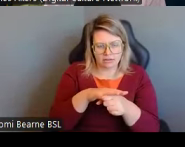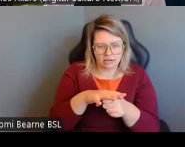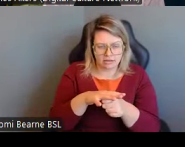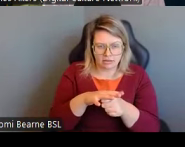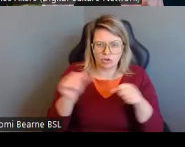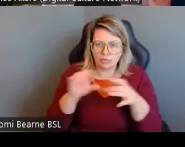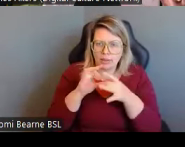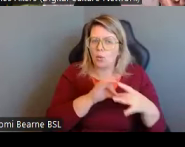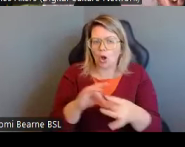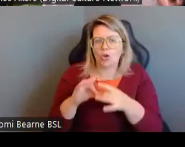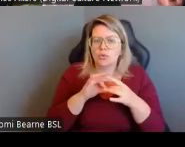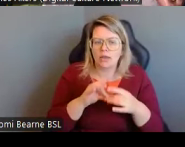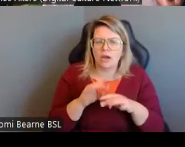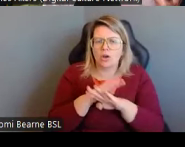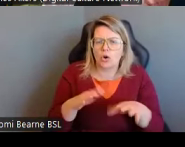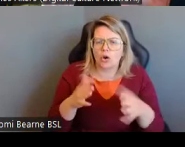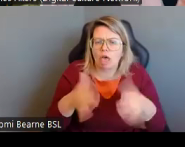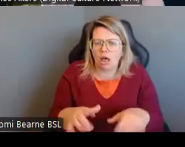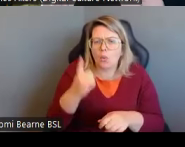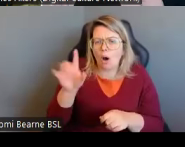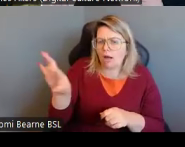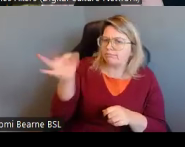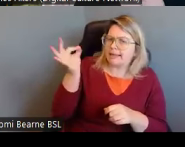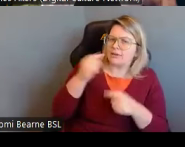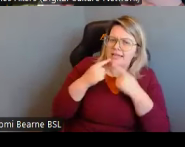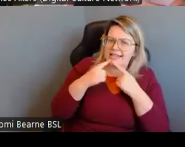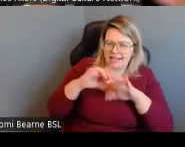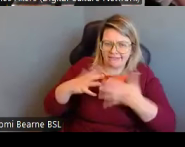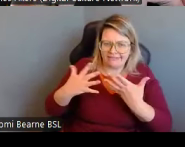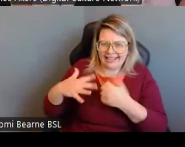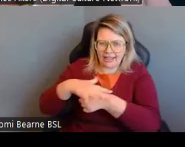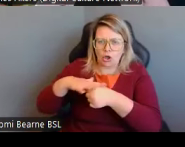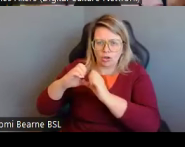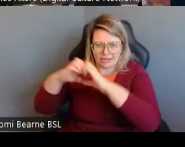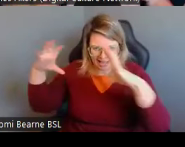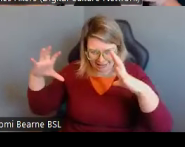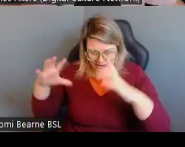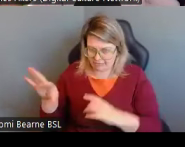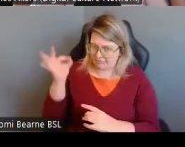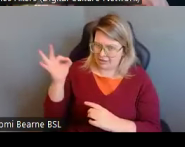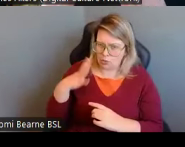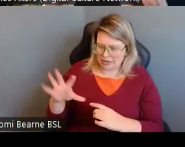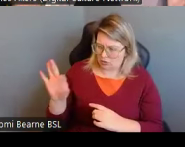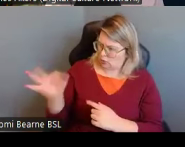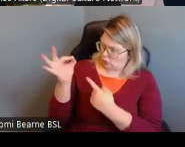You can't just have one bit of data out of context to everything else. You have to understand what is going on for you as your organization,